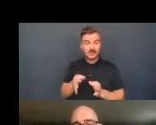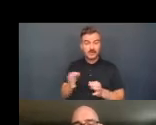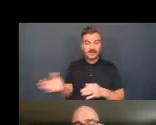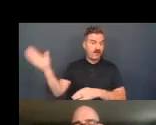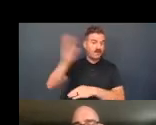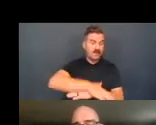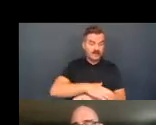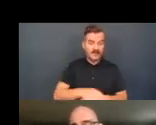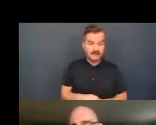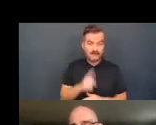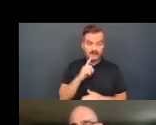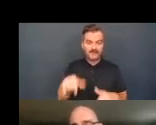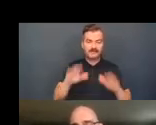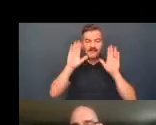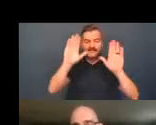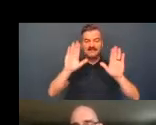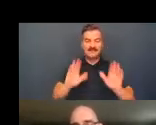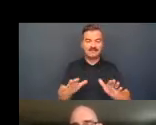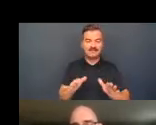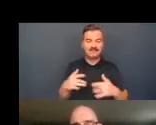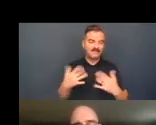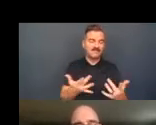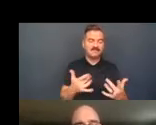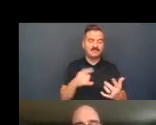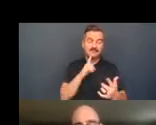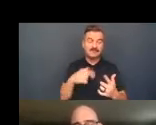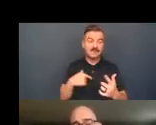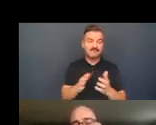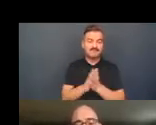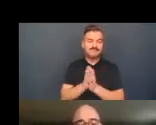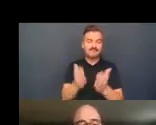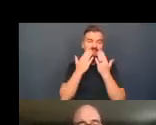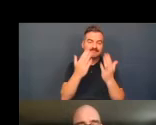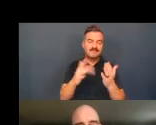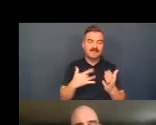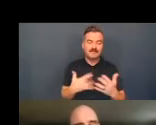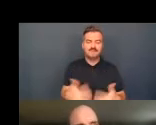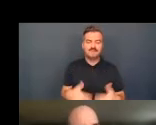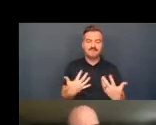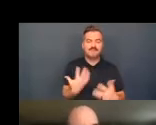16:14:07 This has been a fantastic event, and I am grateful to be a participant.